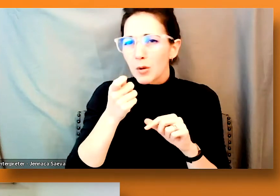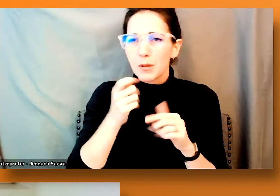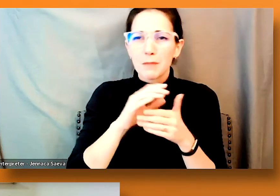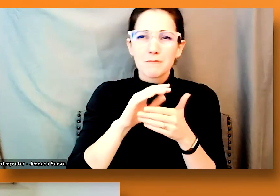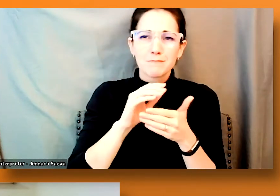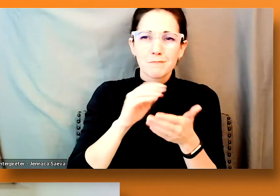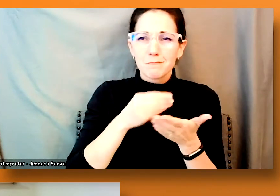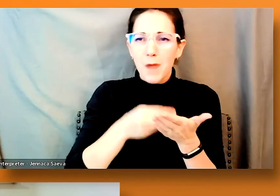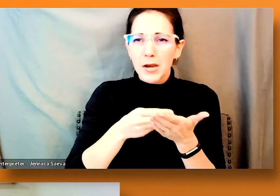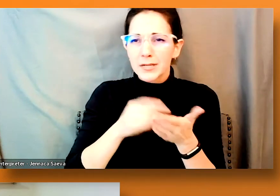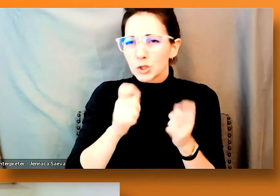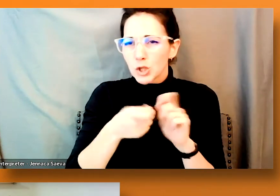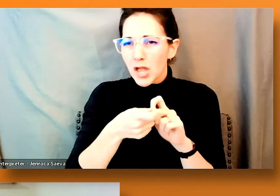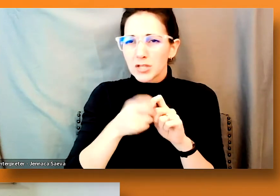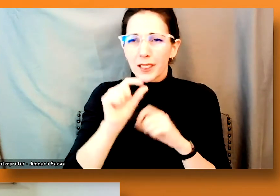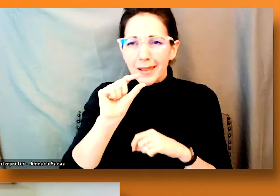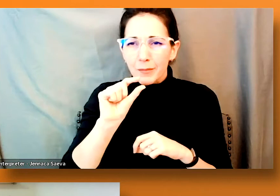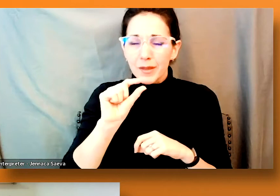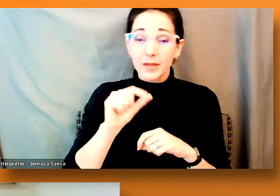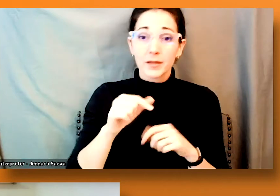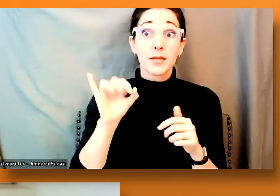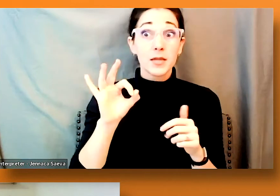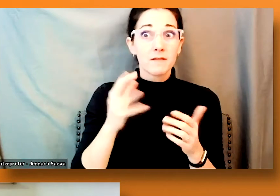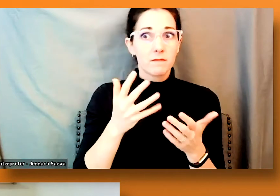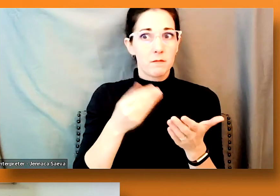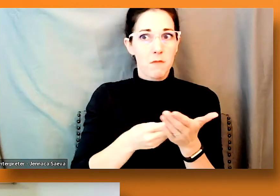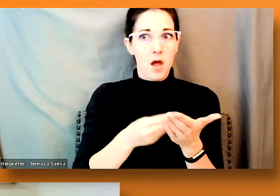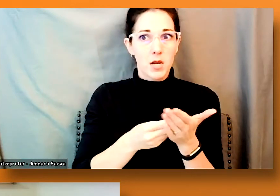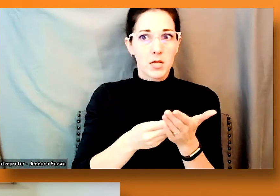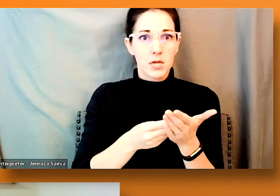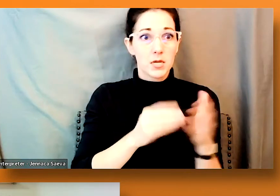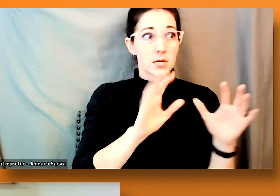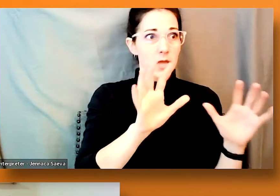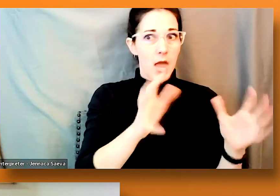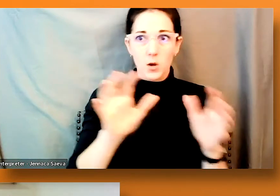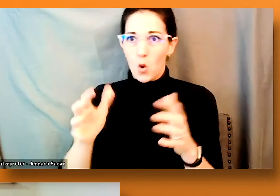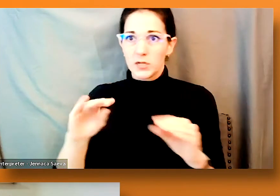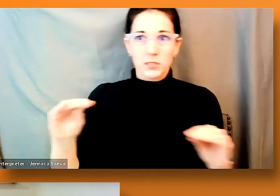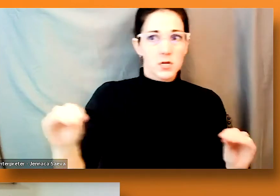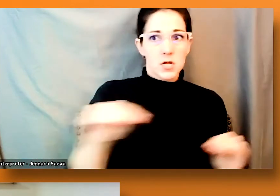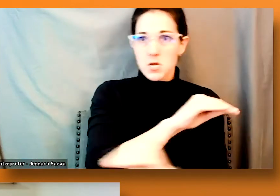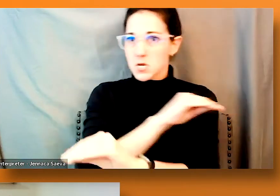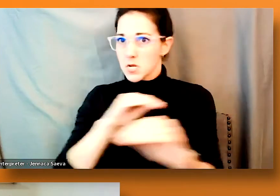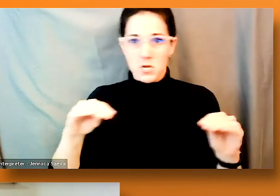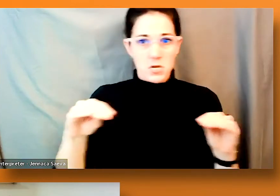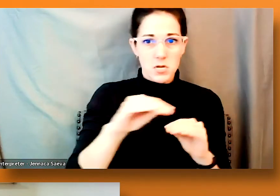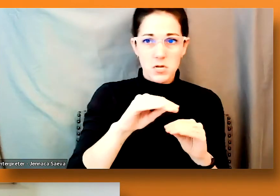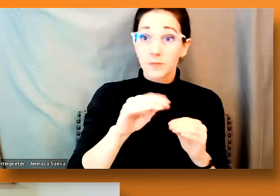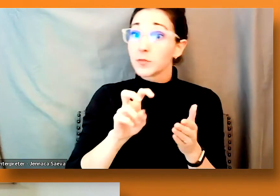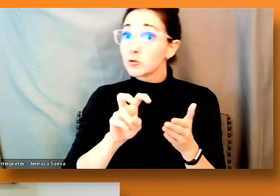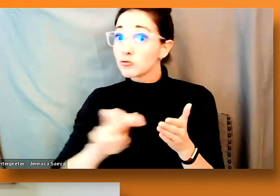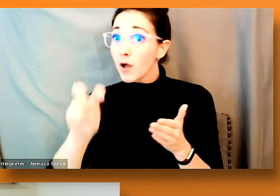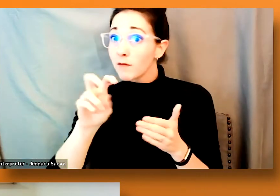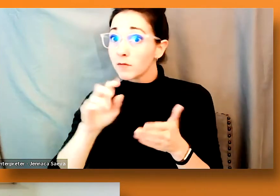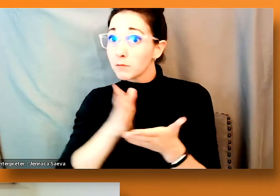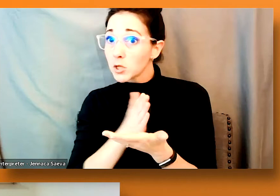It's when you want to switch or move money between different categories. Like, if you wanted to take your travel budget